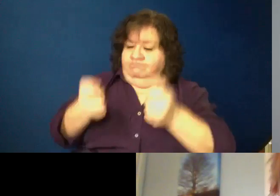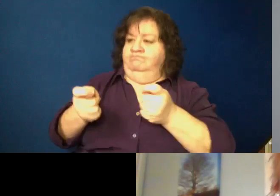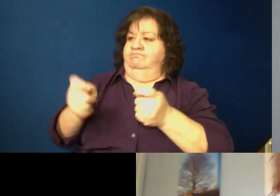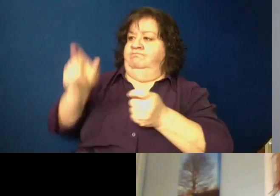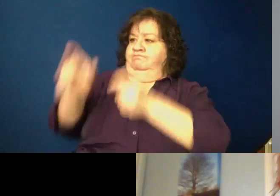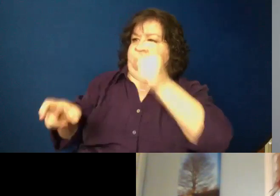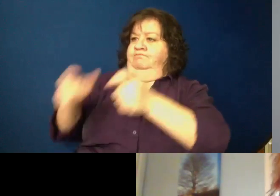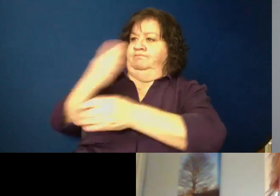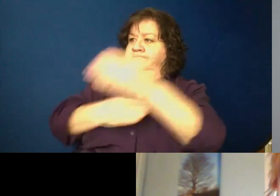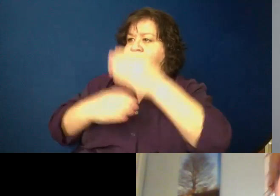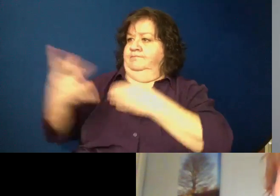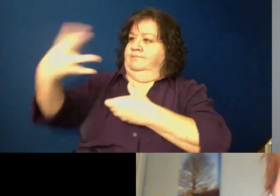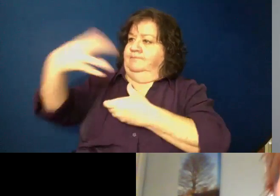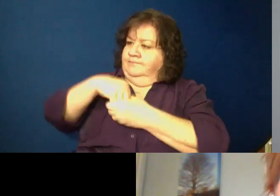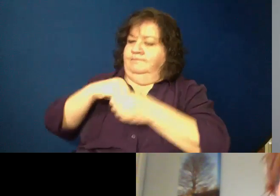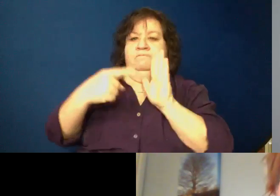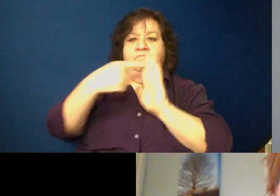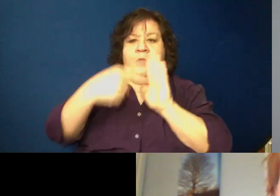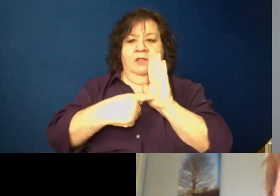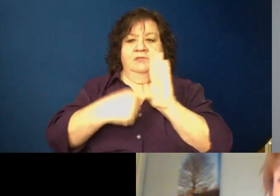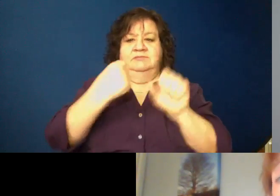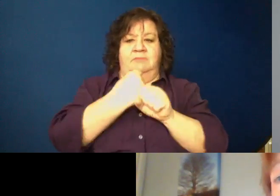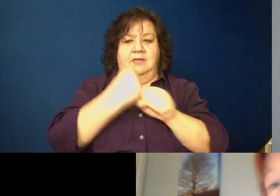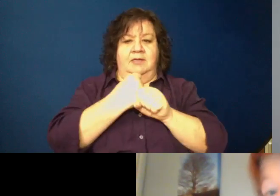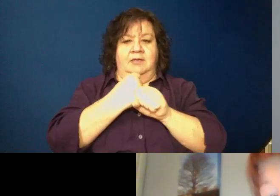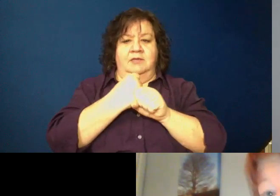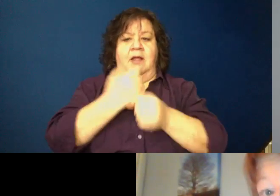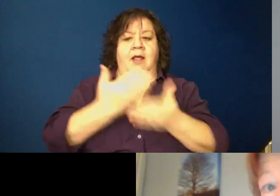they discuss directly with organizations or persons with disabilities and support services